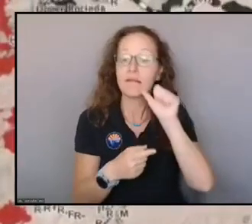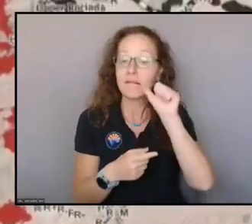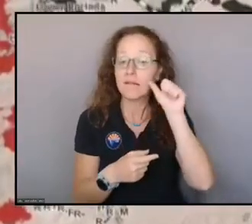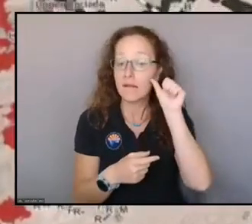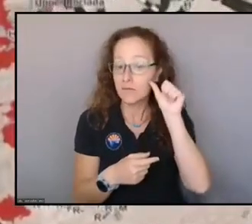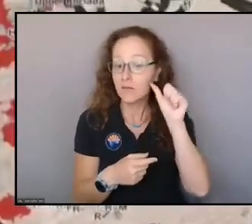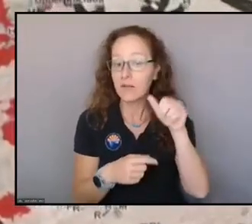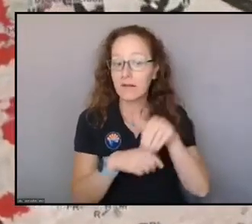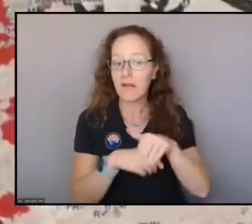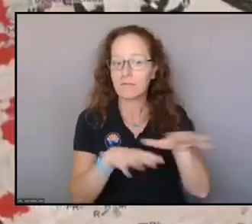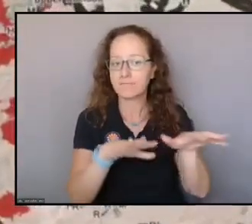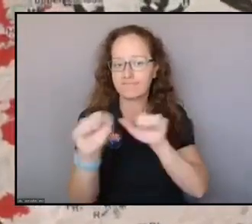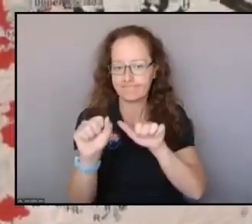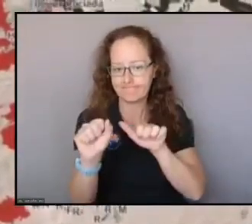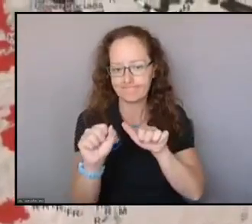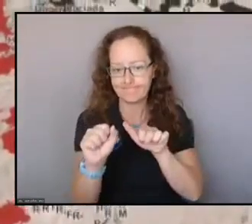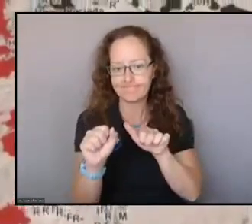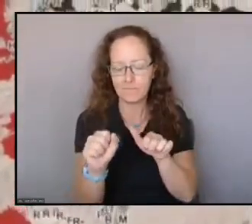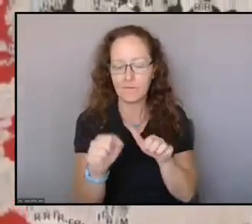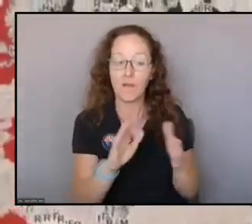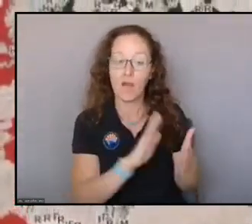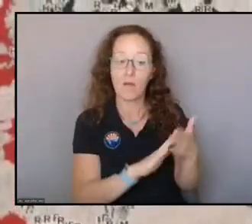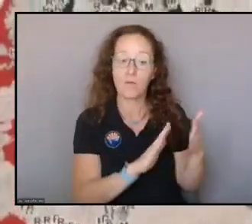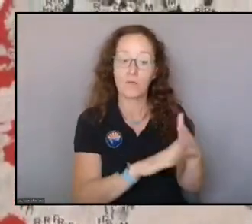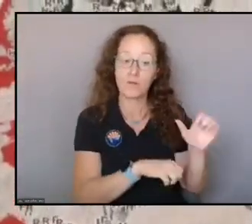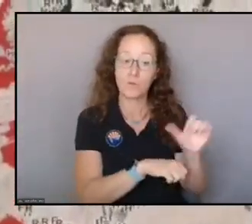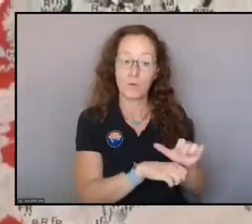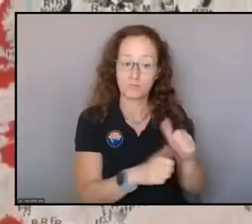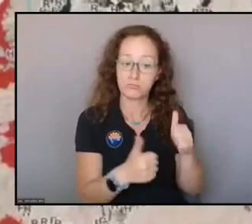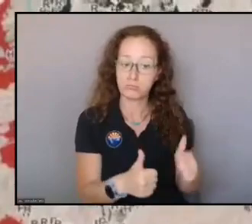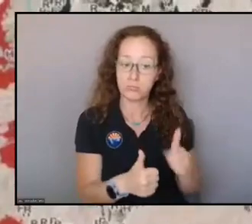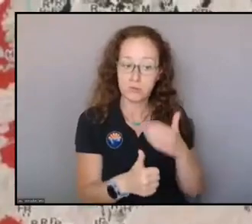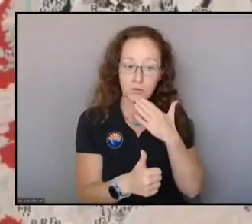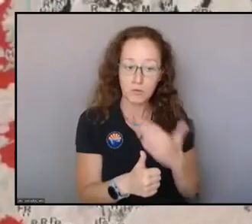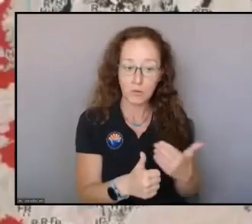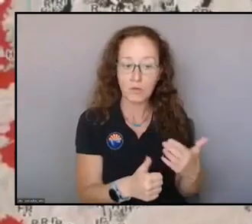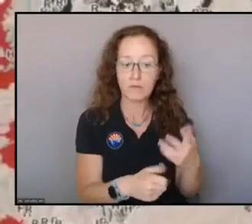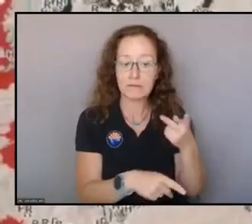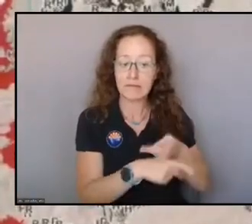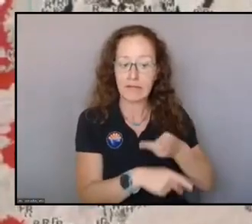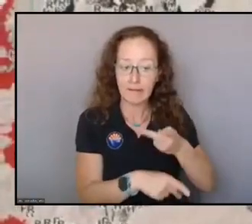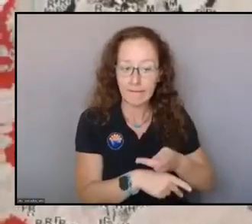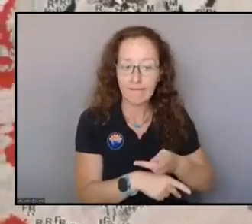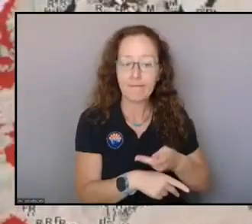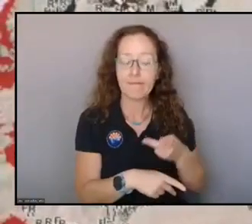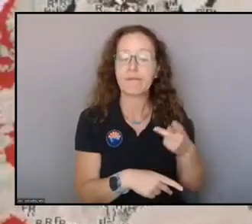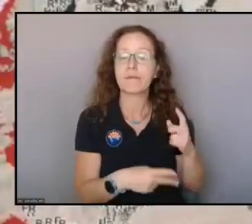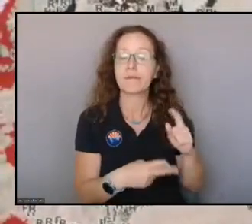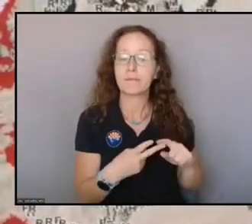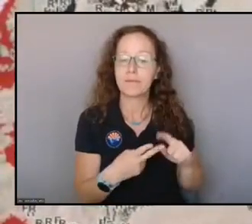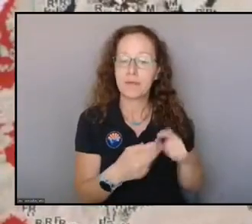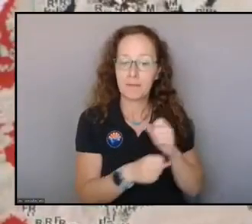AS YOU HEARD FROM OPERATIONS, THEY ARE GOING A LOT OF GOOD WORK IN THERE TO MAKE SURE THEY GET IT TAKEN CARE